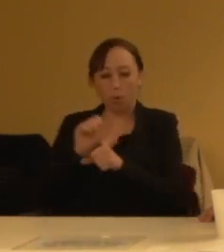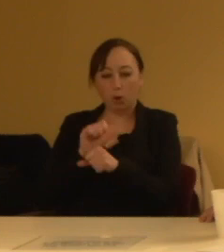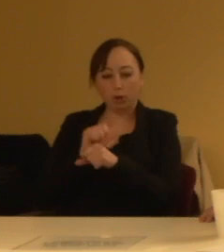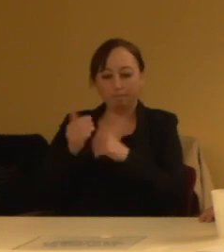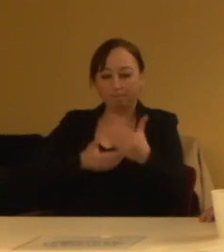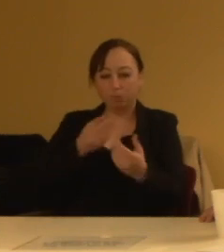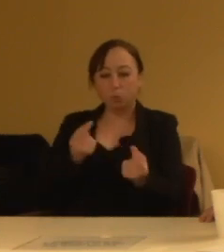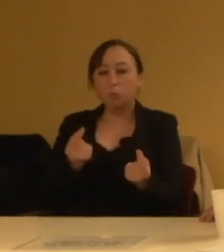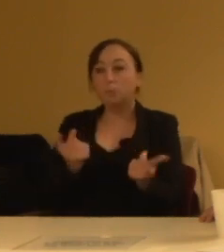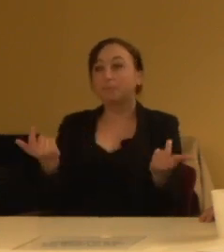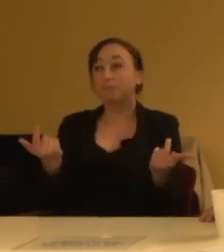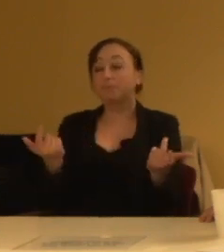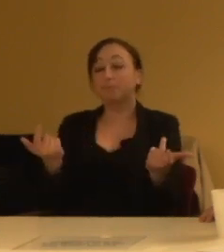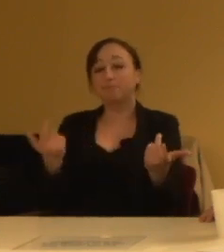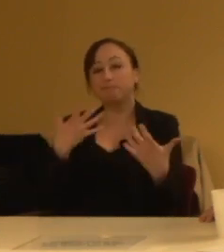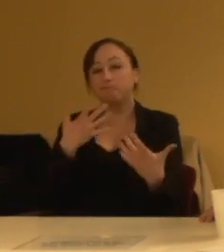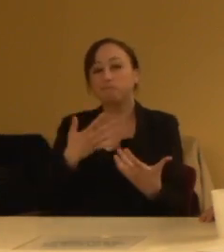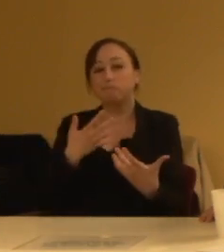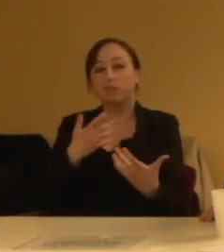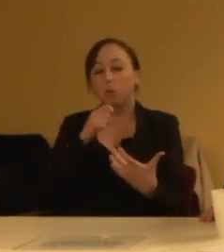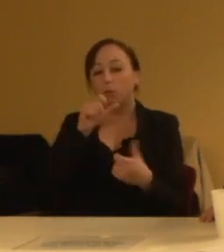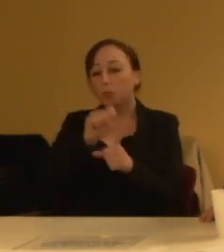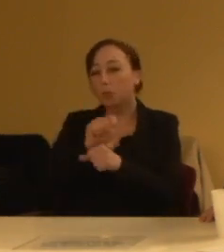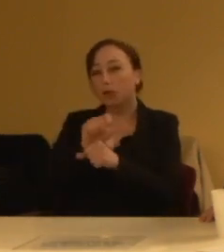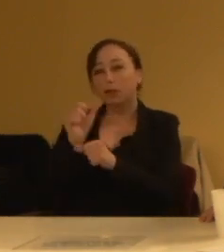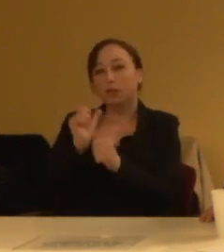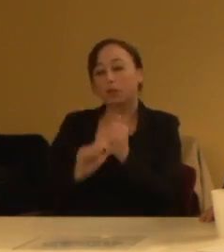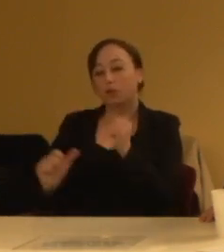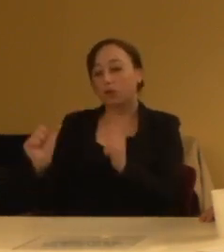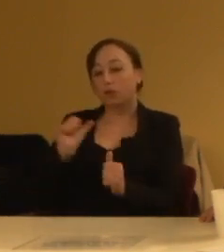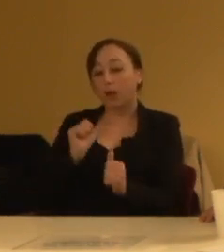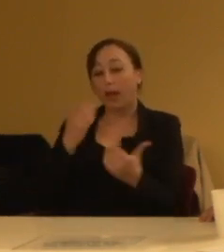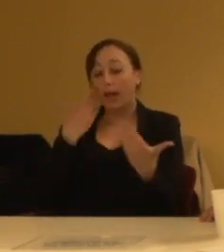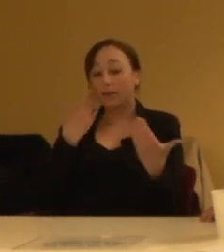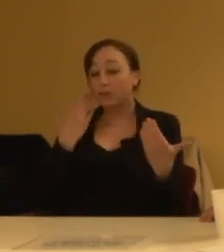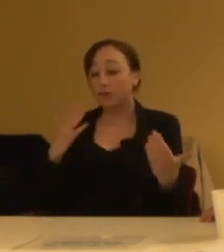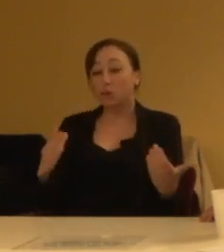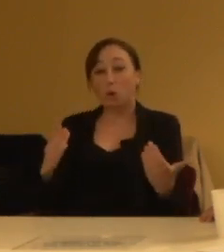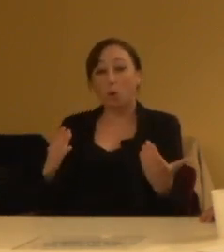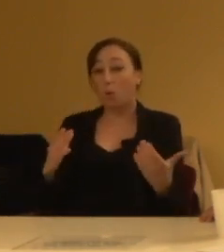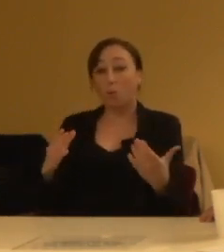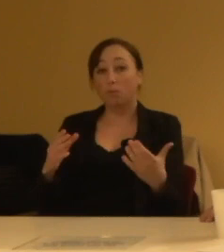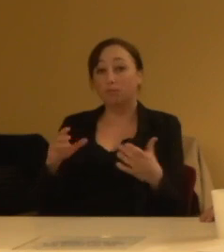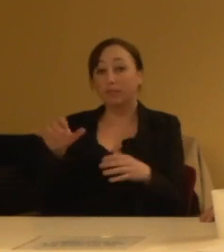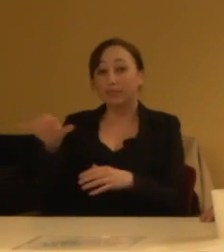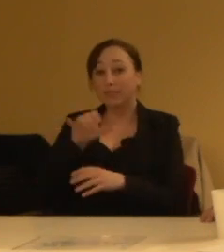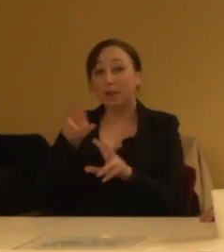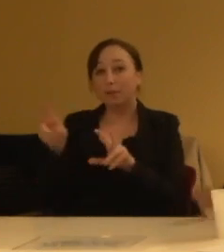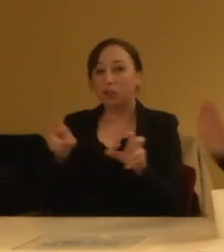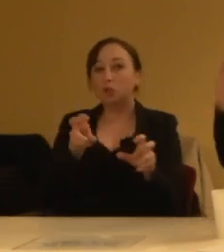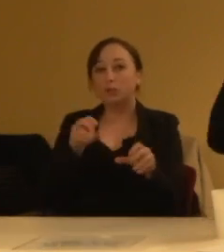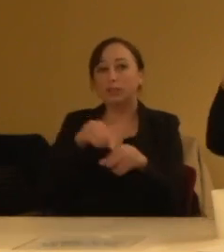And fortunately I wasn't working in theater, so I didn't know that all these same issues were there, right? So I read Angels in America and I was like,